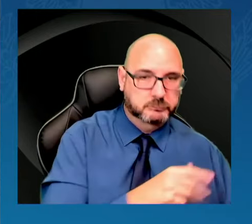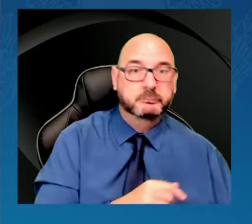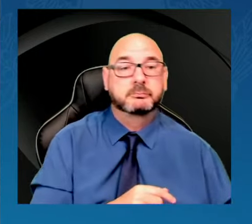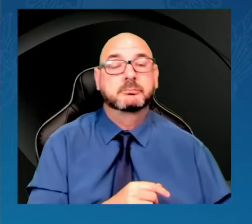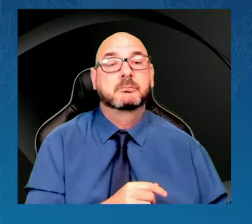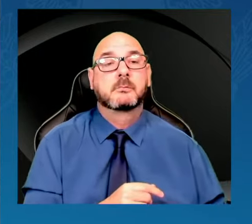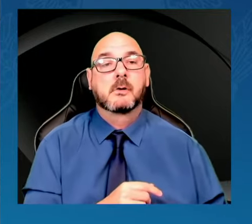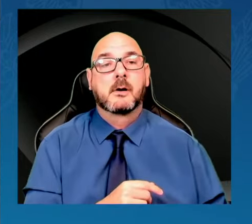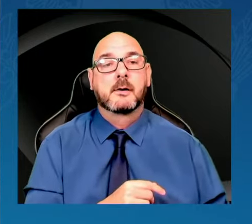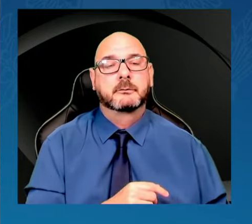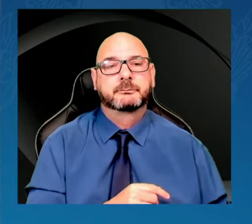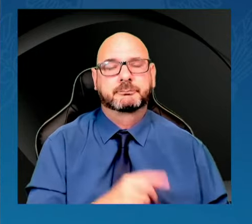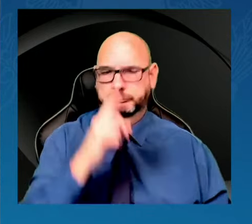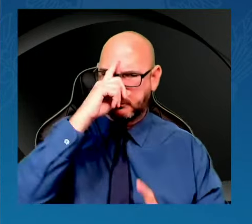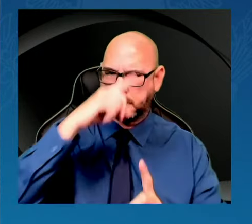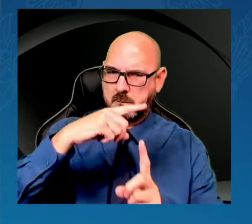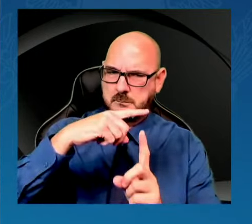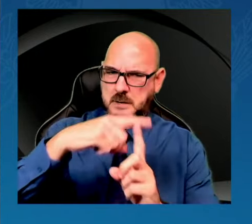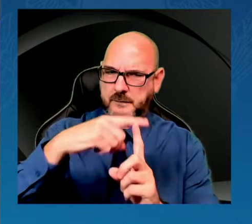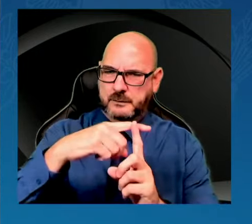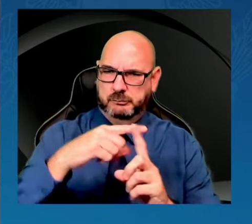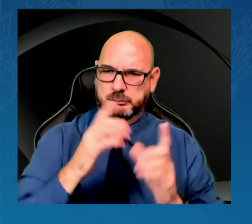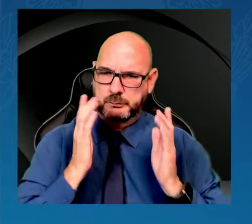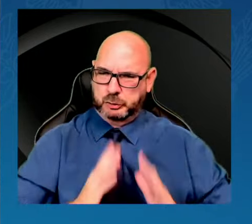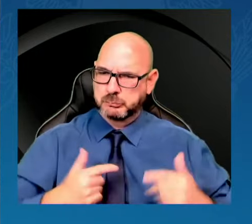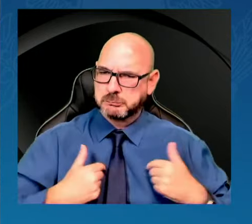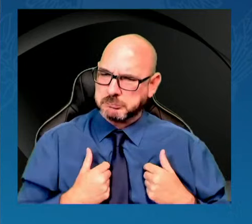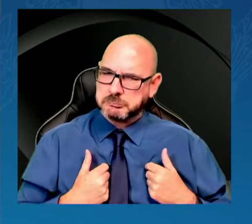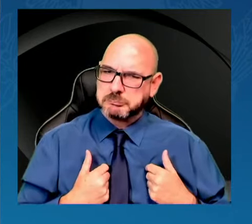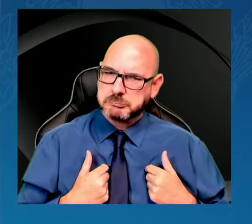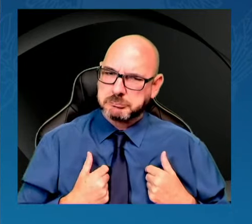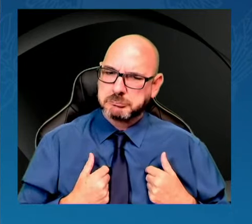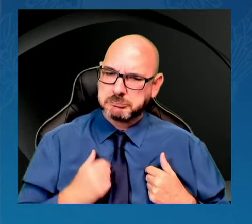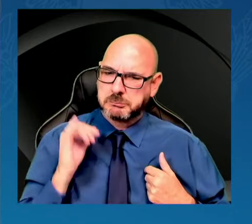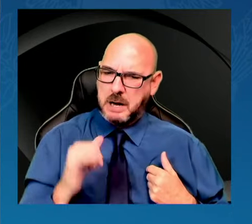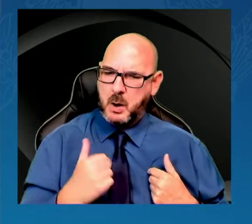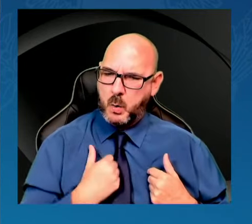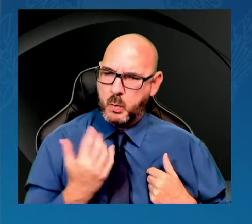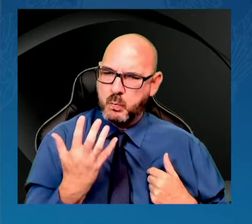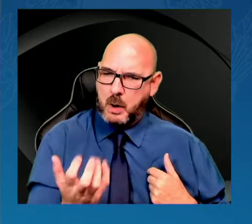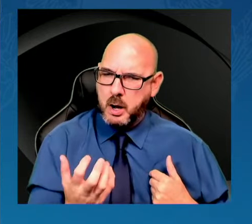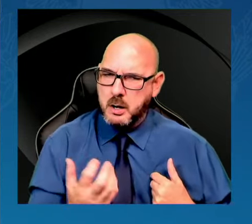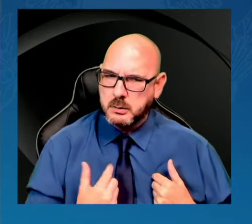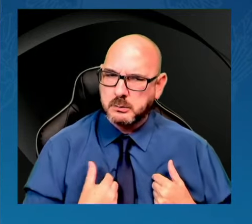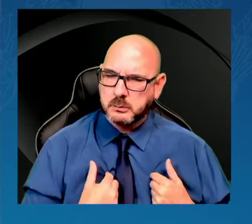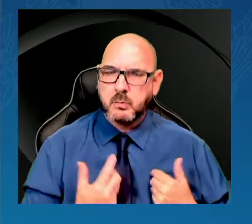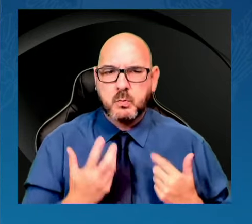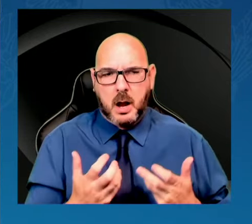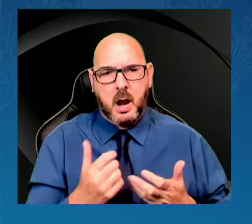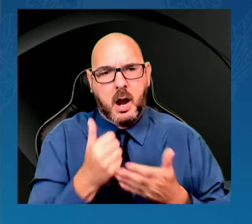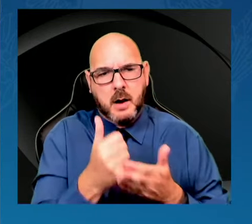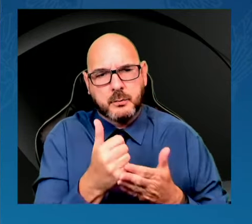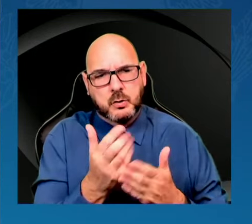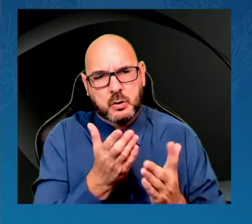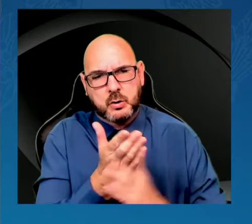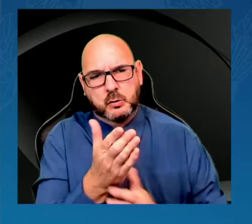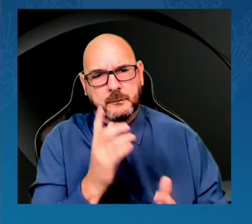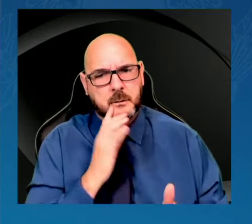And that's been a big route that's gotten me through my career, is trying to stay positive and optimistic through hard times.